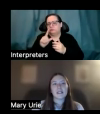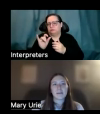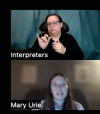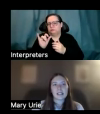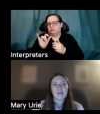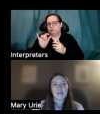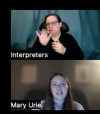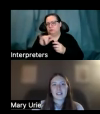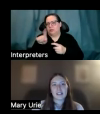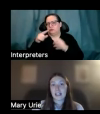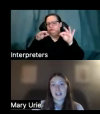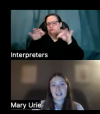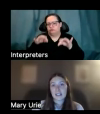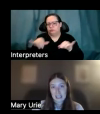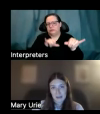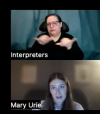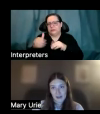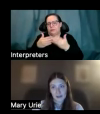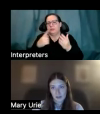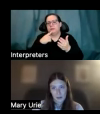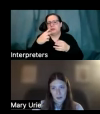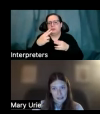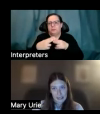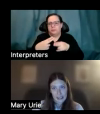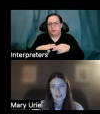the same things that I mentioned letters, emails, social media,